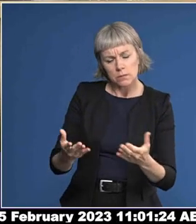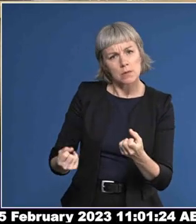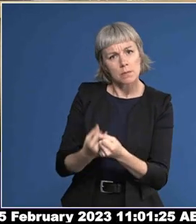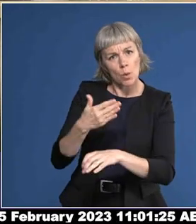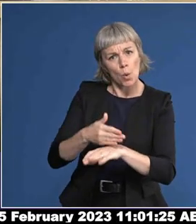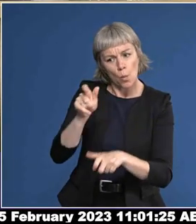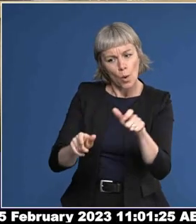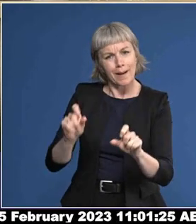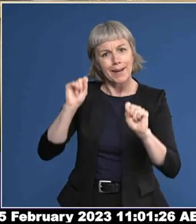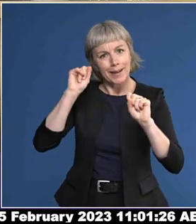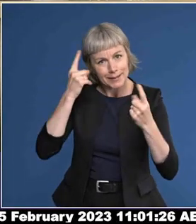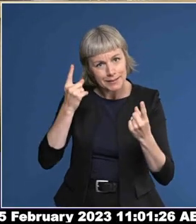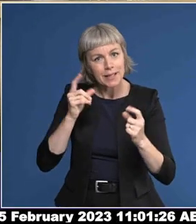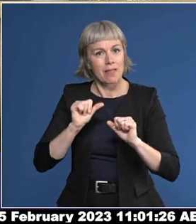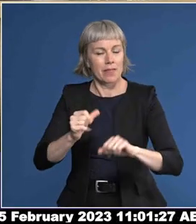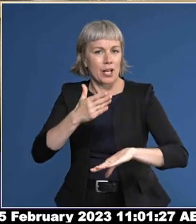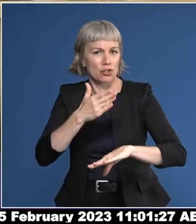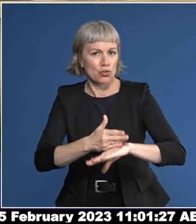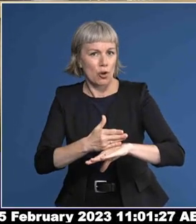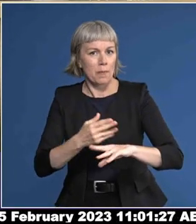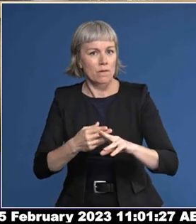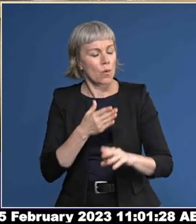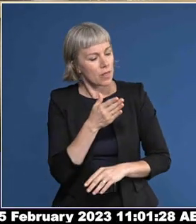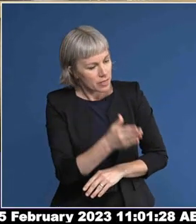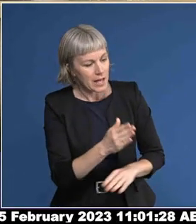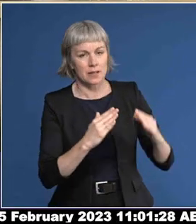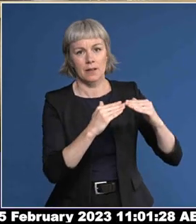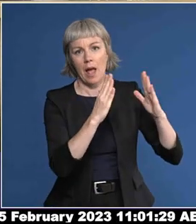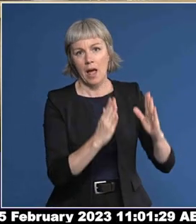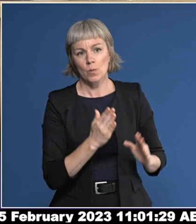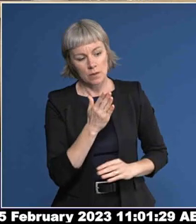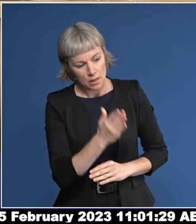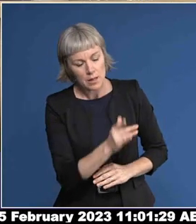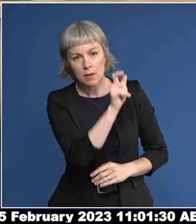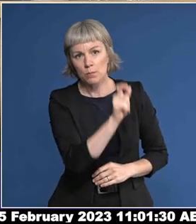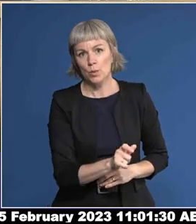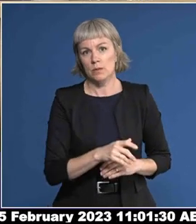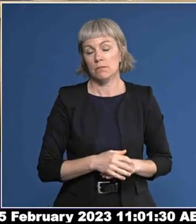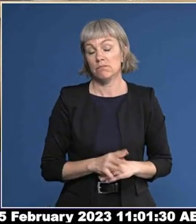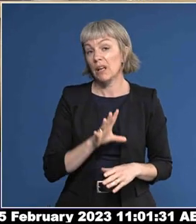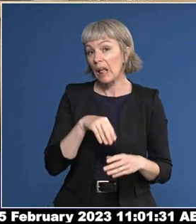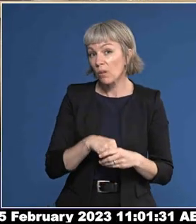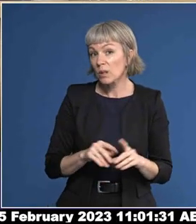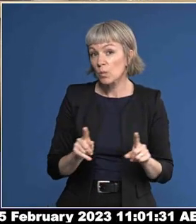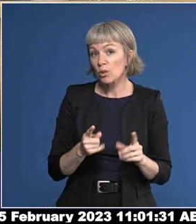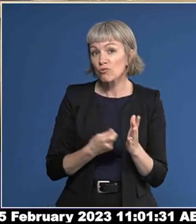And I assume some of that might involve restrictive practices. Yes. MS EASTMAN: That might be quite specific for an individual.